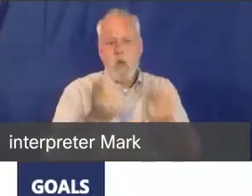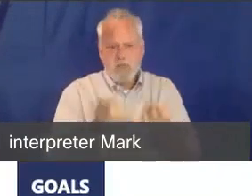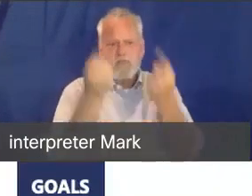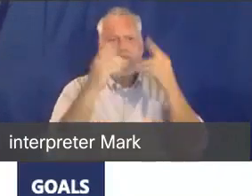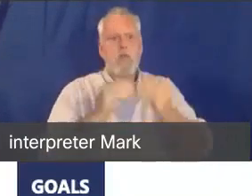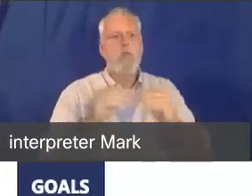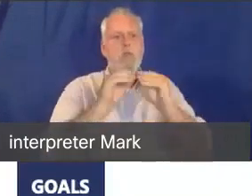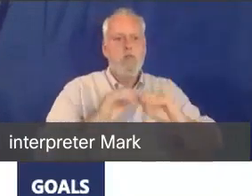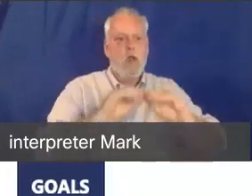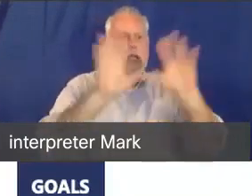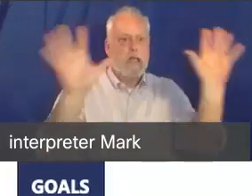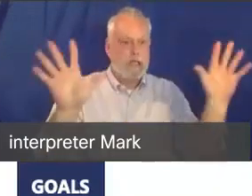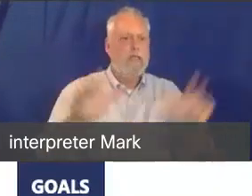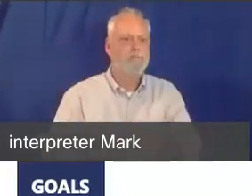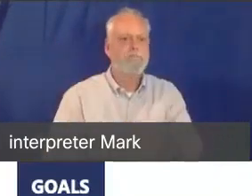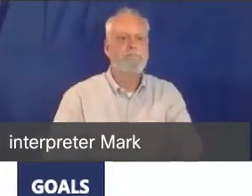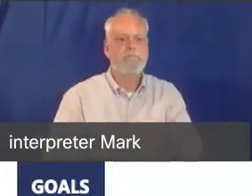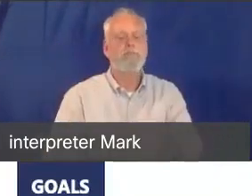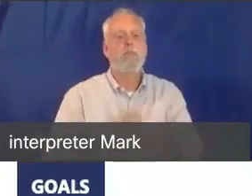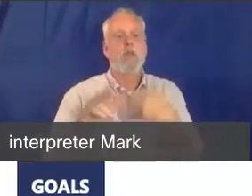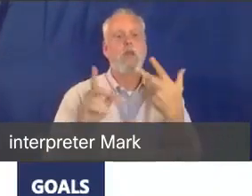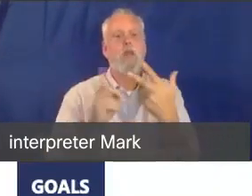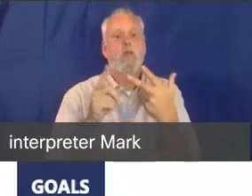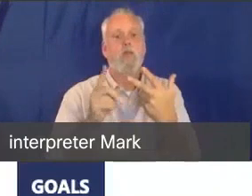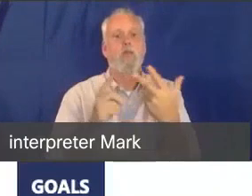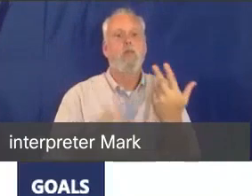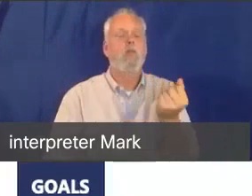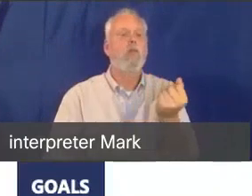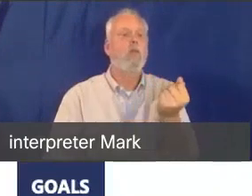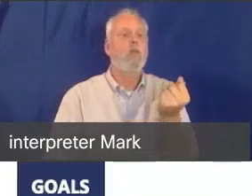And then the 3rd goal is to, is this.